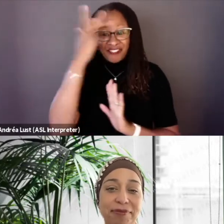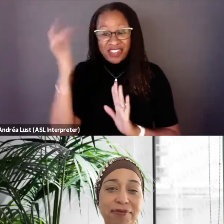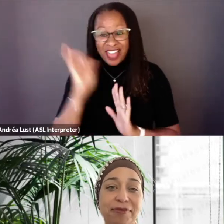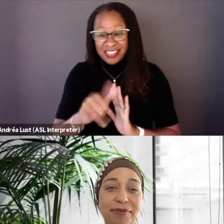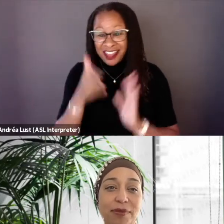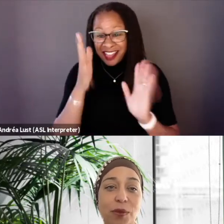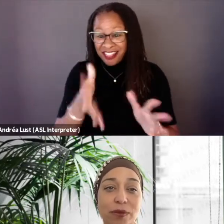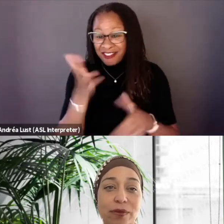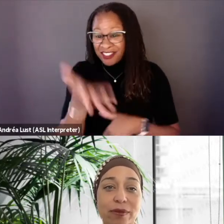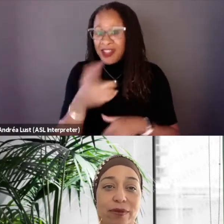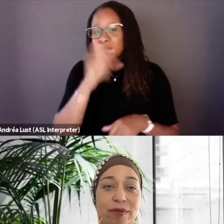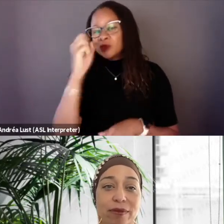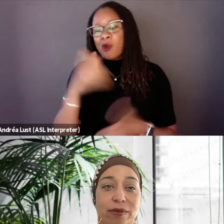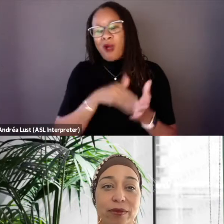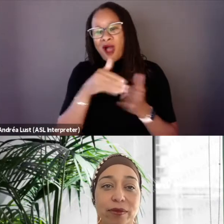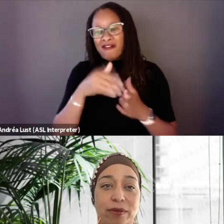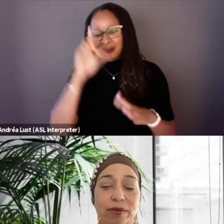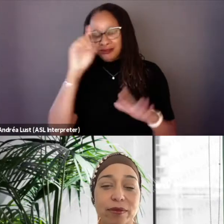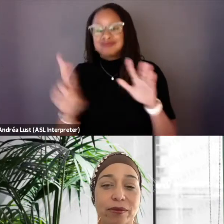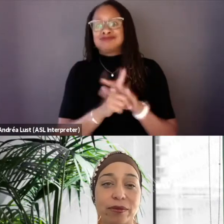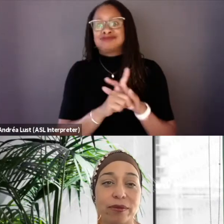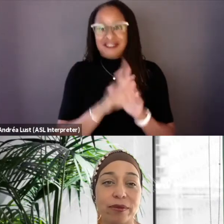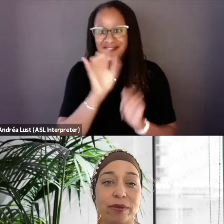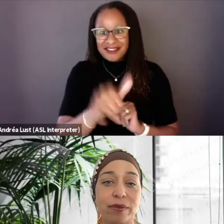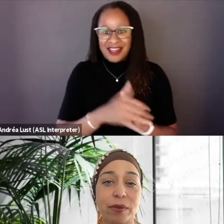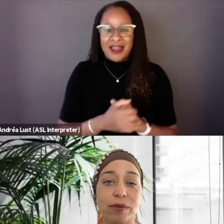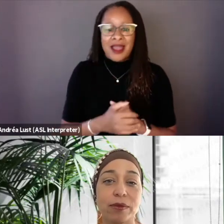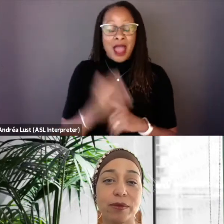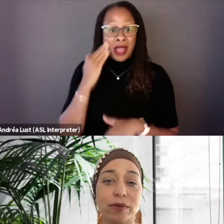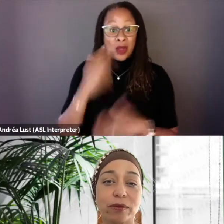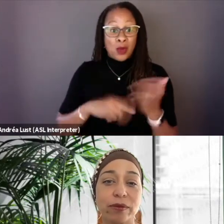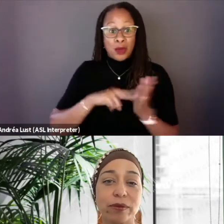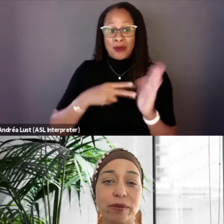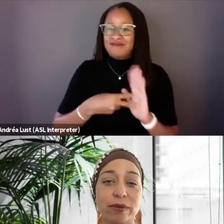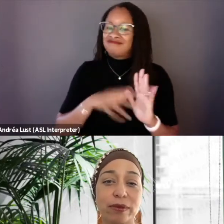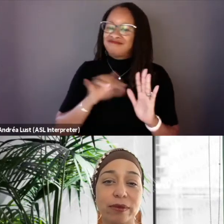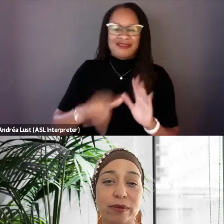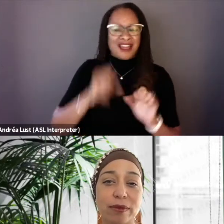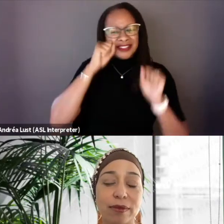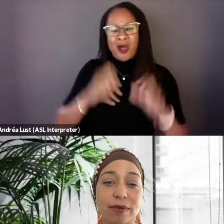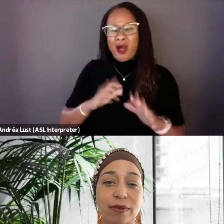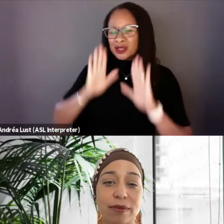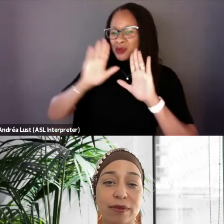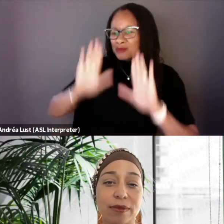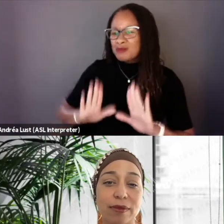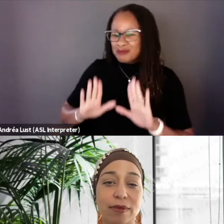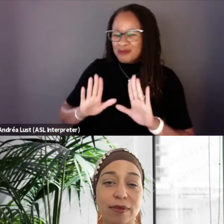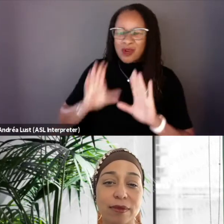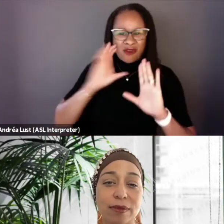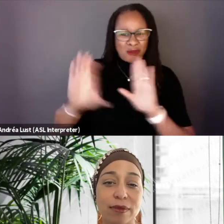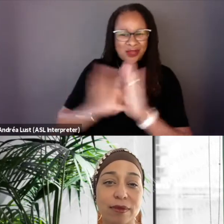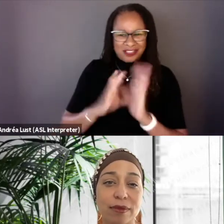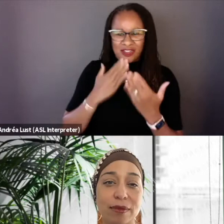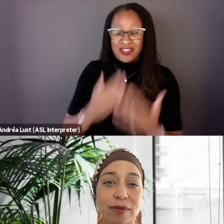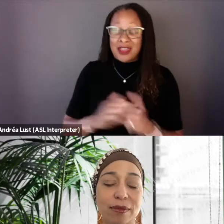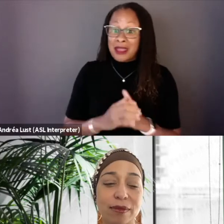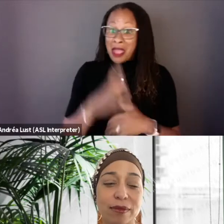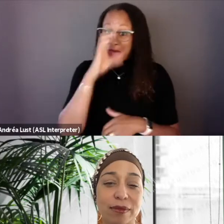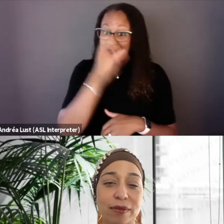so it comes up and it does it, yeah. I know what you mean, but that's an awesome picture. I love it. So I guess we should start with